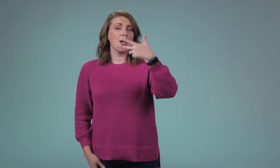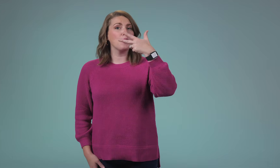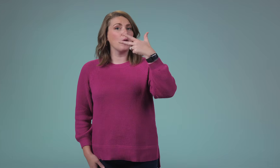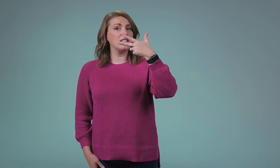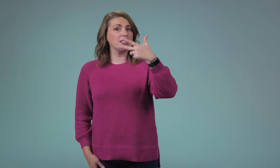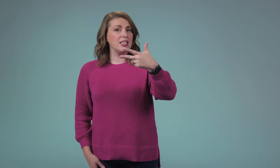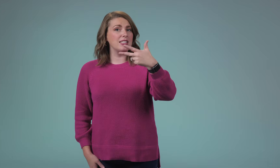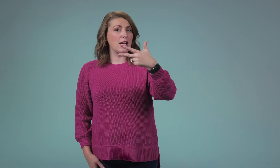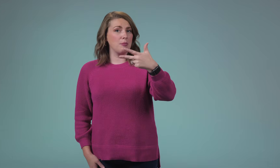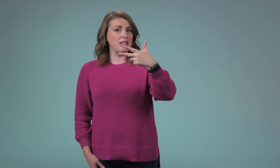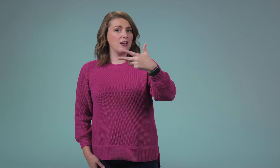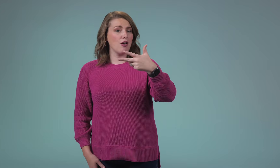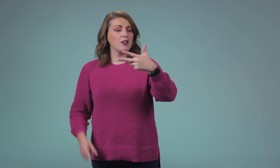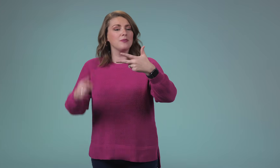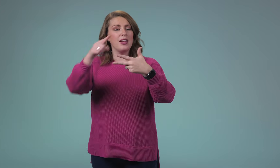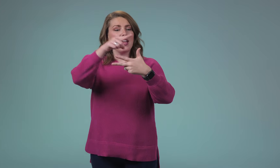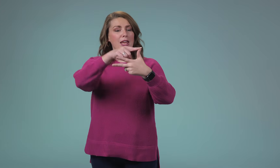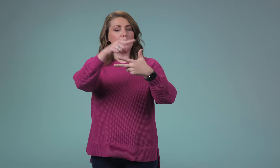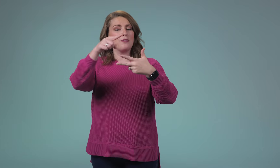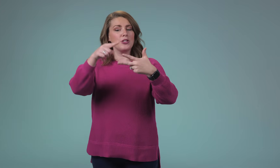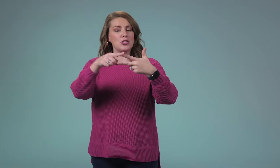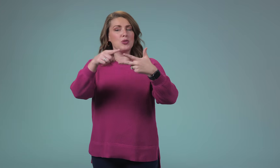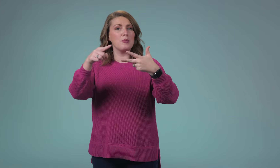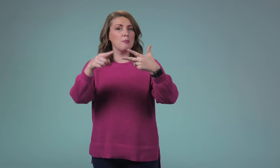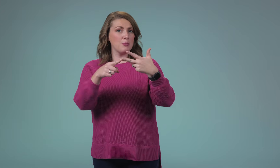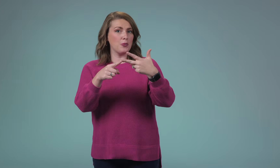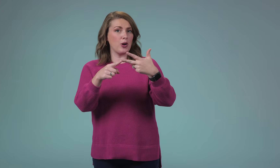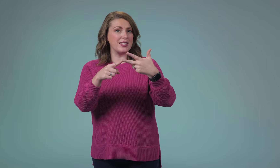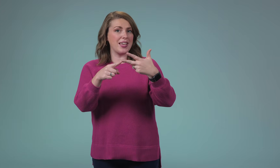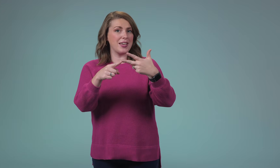I'm going to list how many there are in reference to them before I say it.